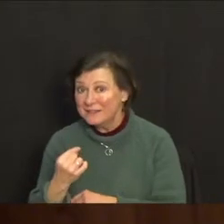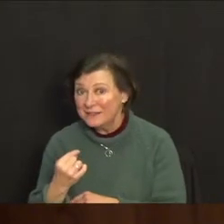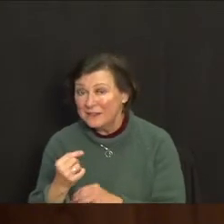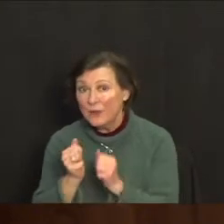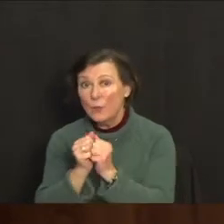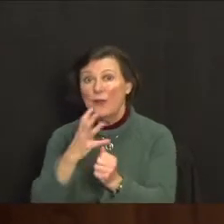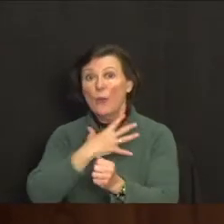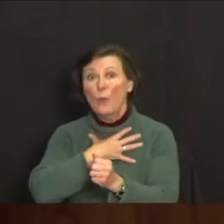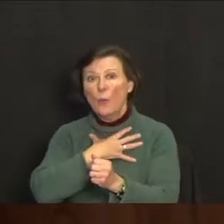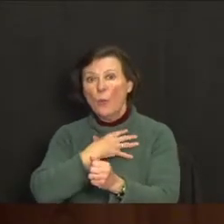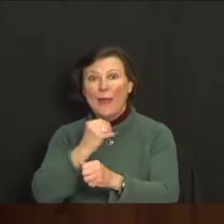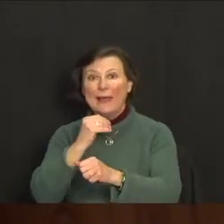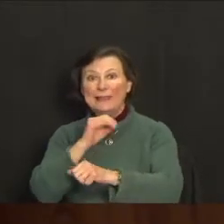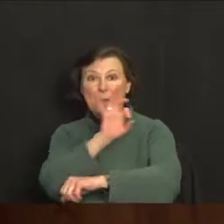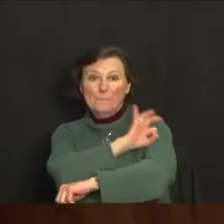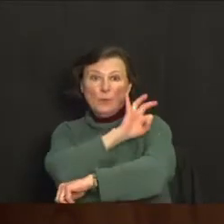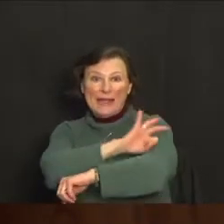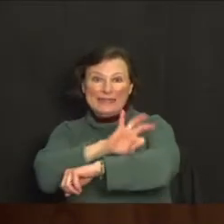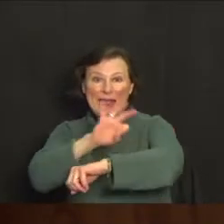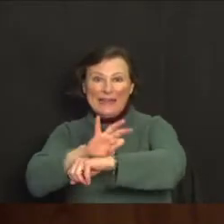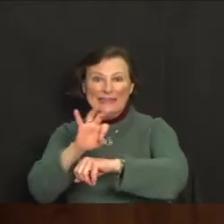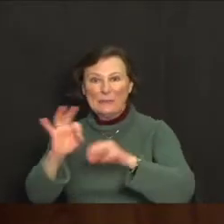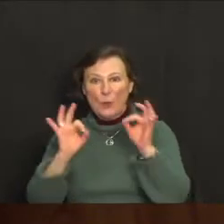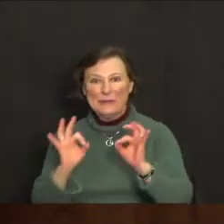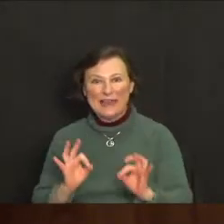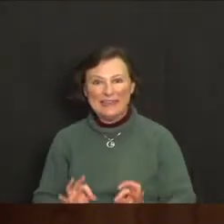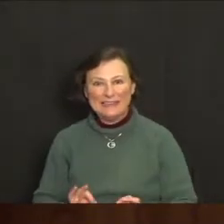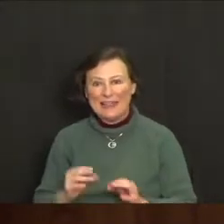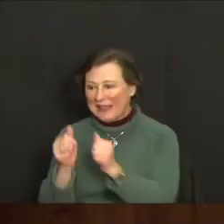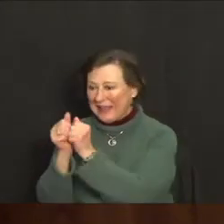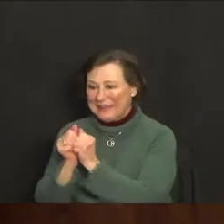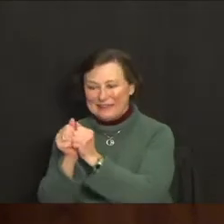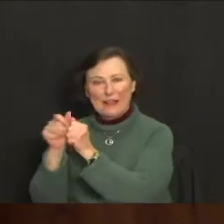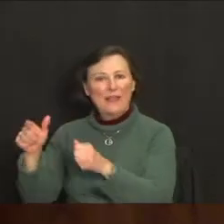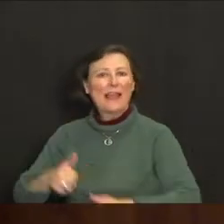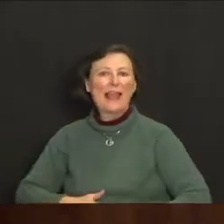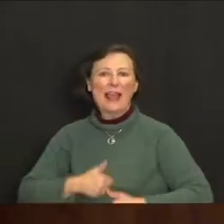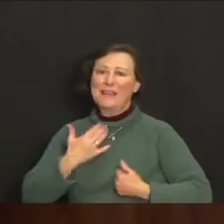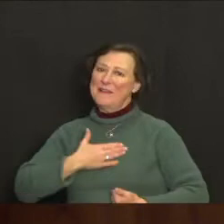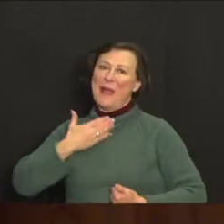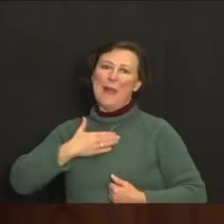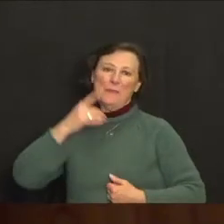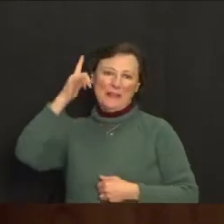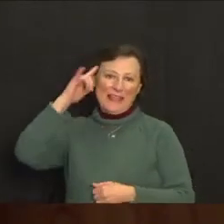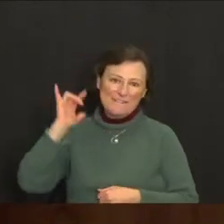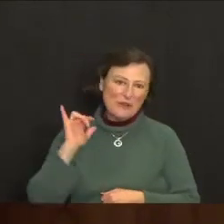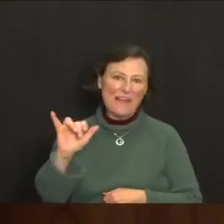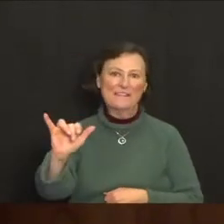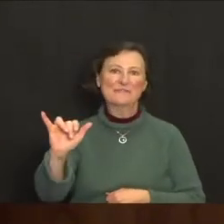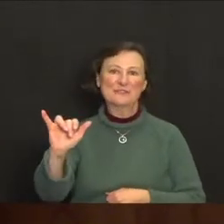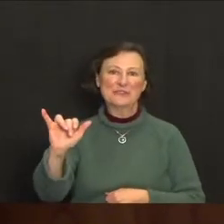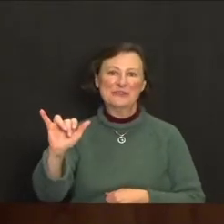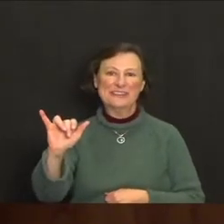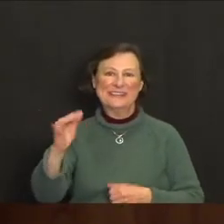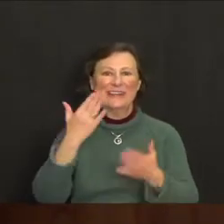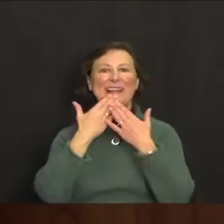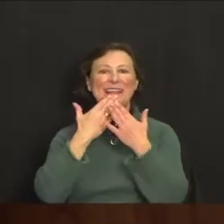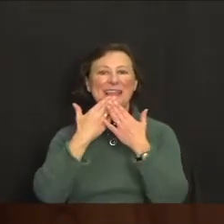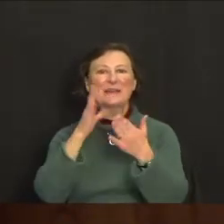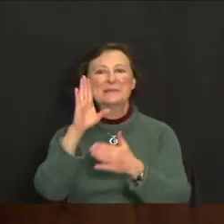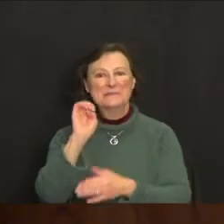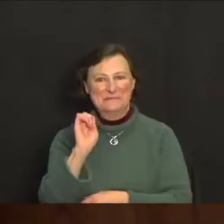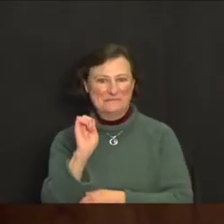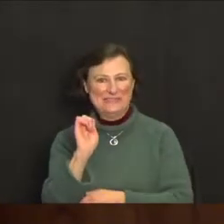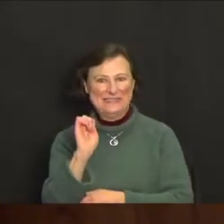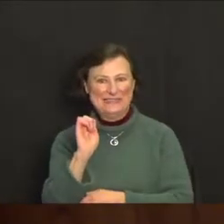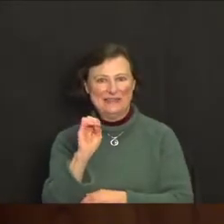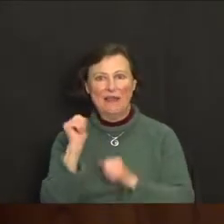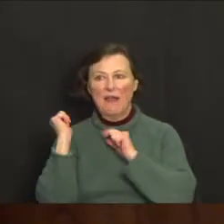polka dots, and together they lived happily ever after. Thanks be and may all beings be happy.